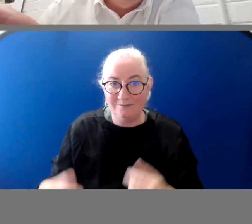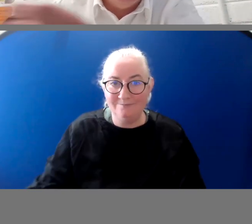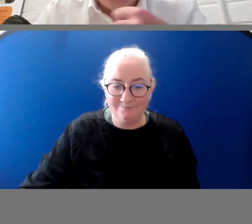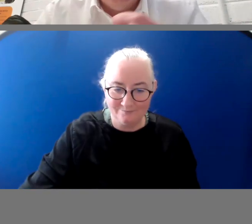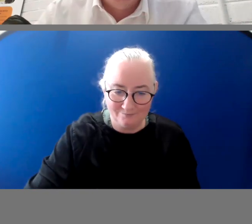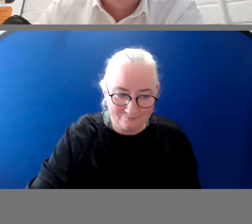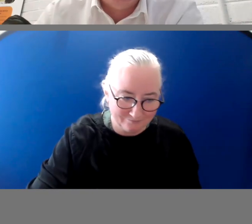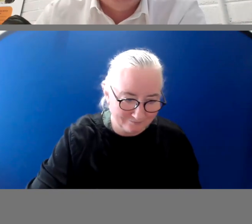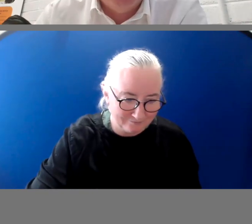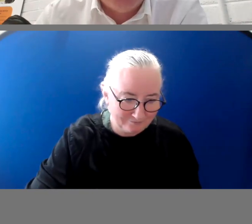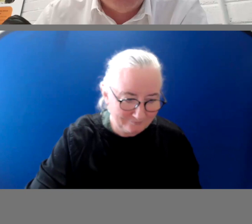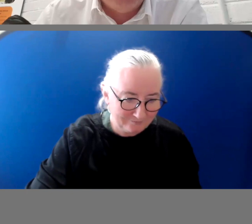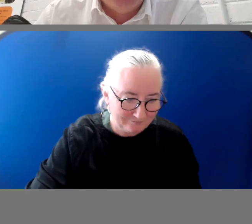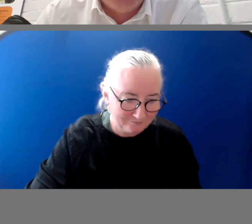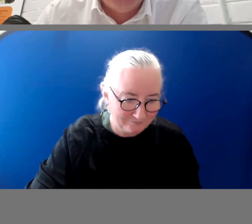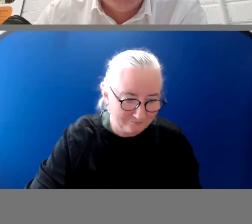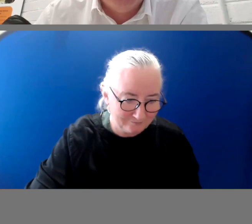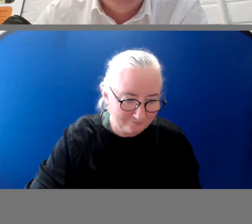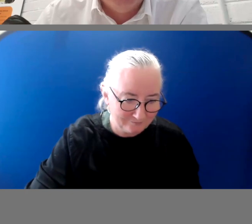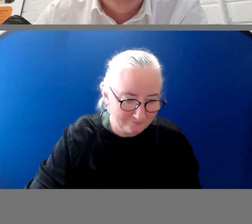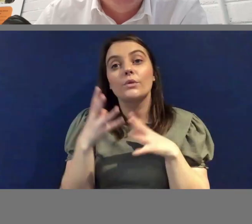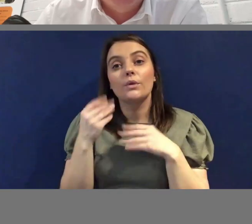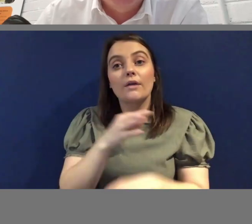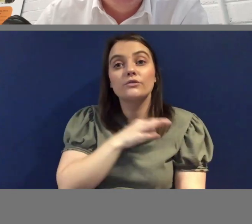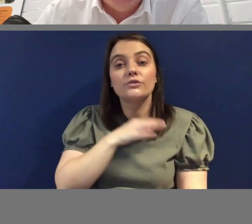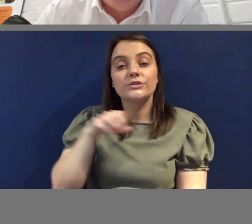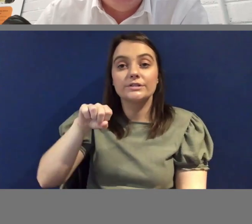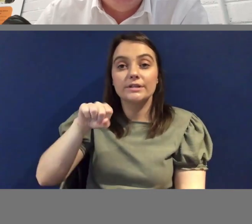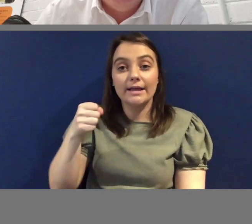door will open outwards so that you have hand pull handles on the outward opening door and then good